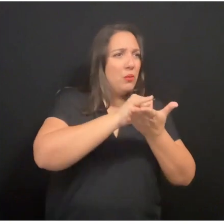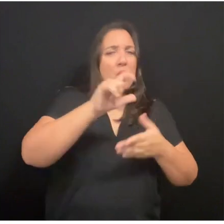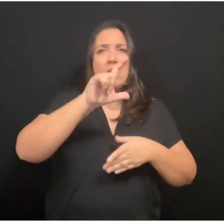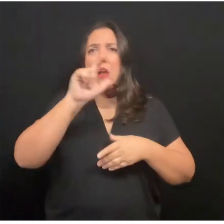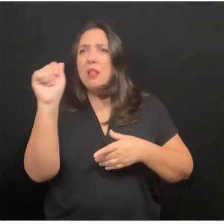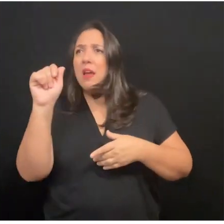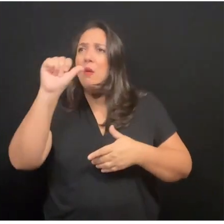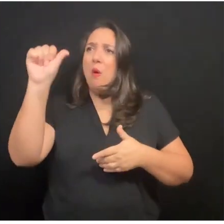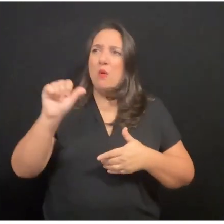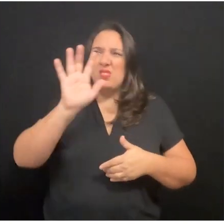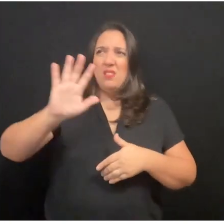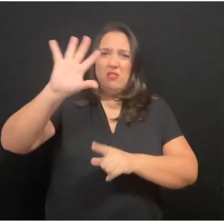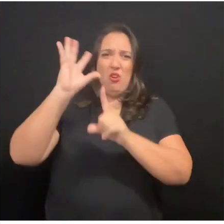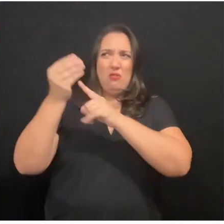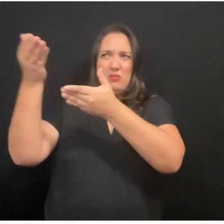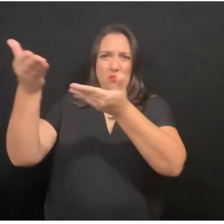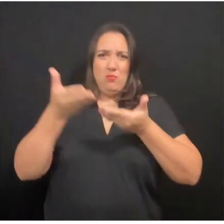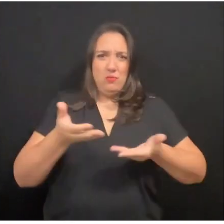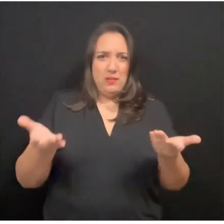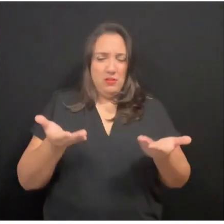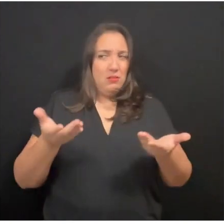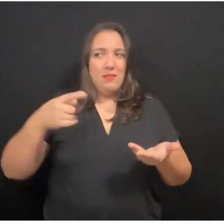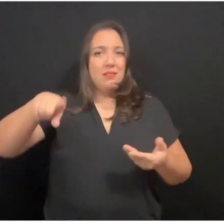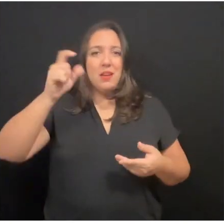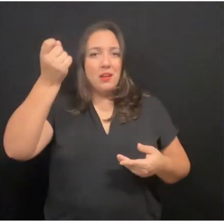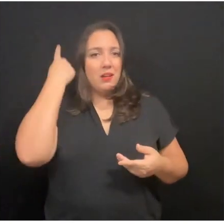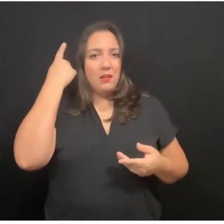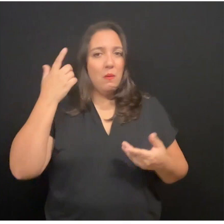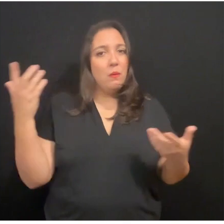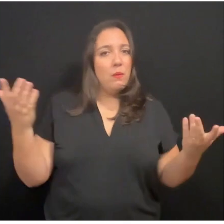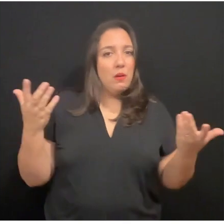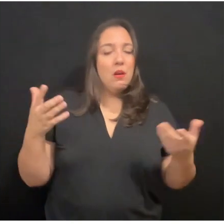they want to bring LA, they want to bring Austin and they're not understanding that El Paso